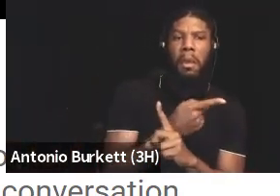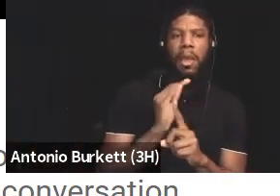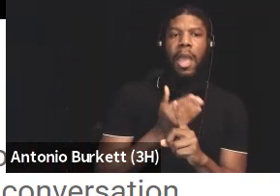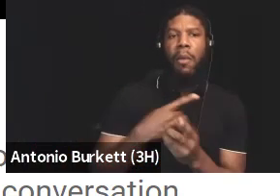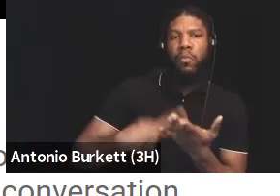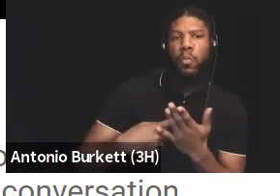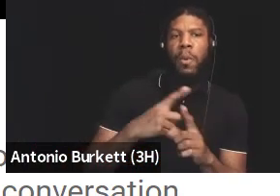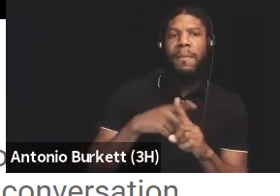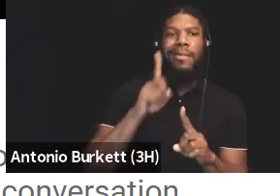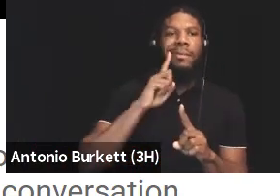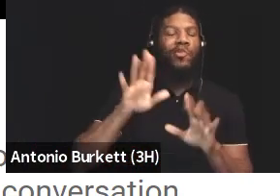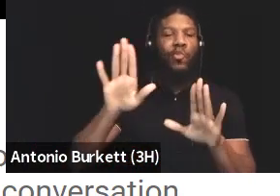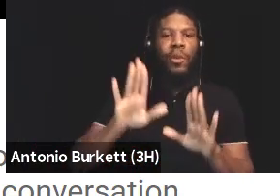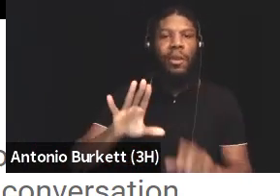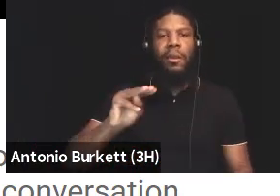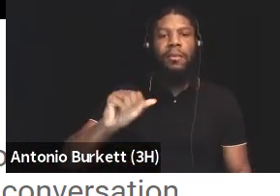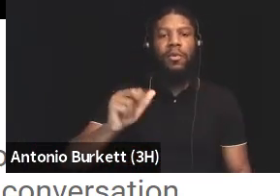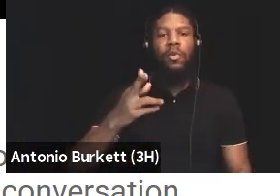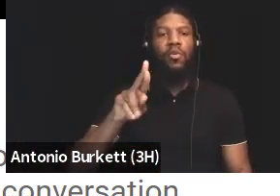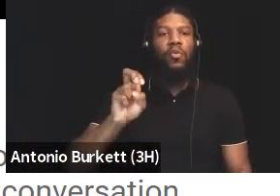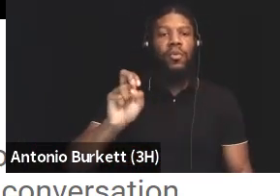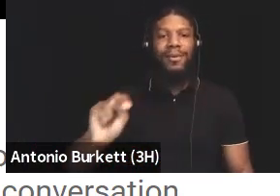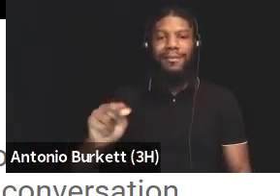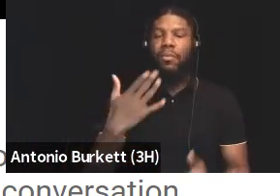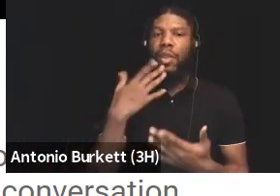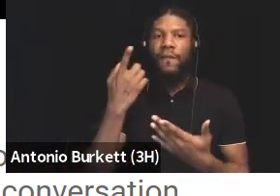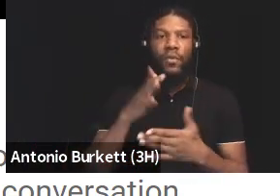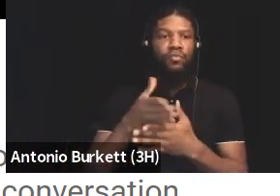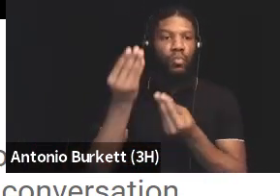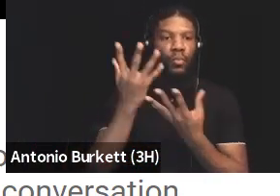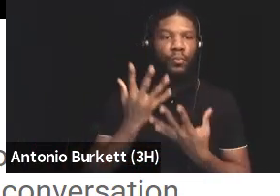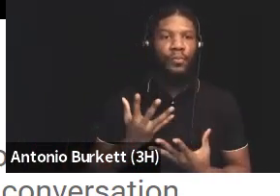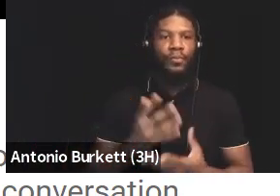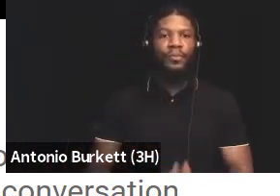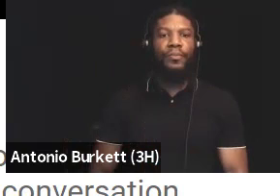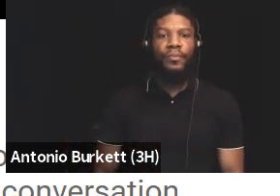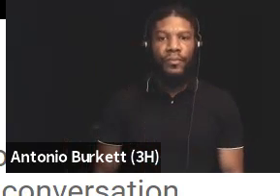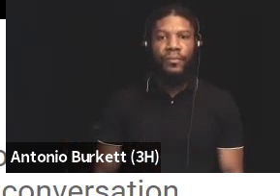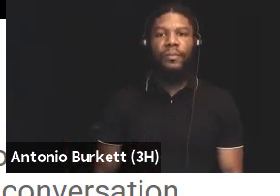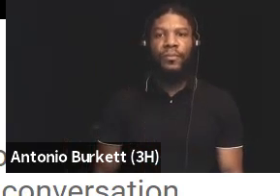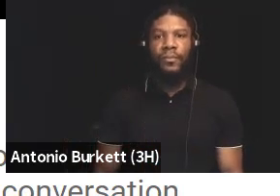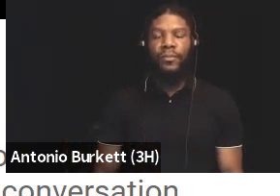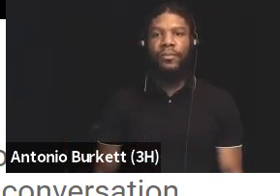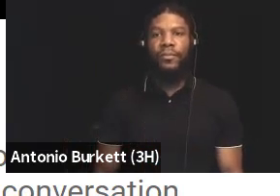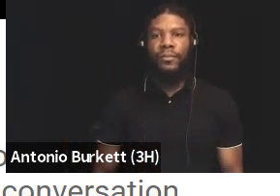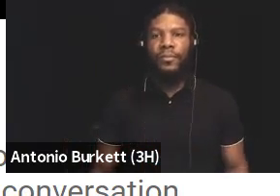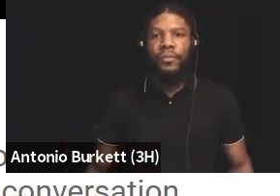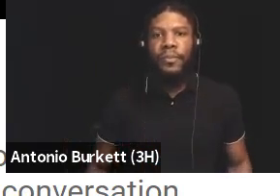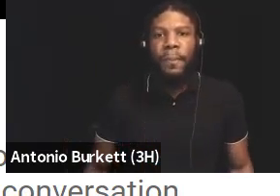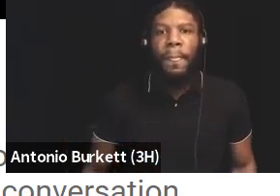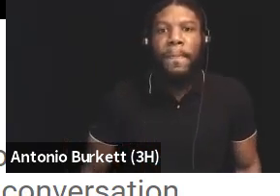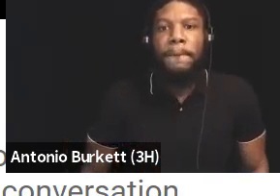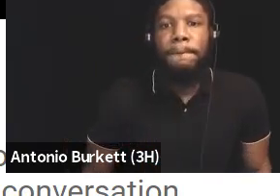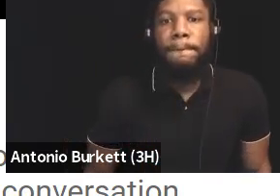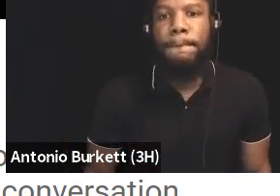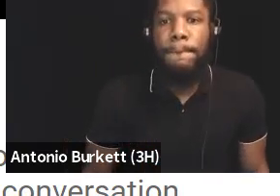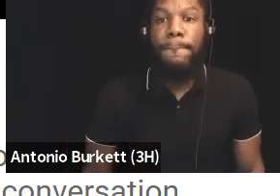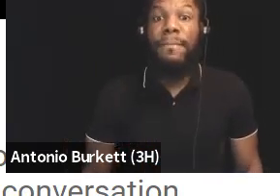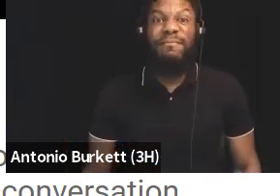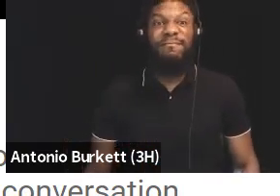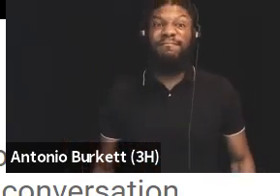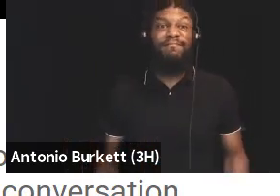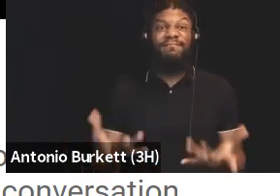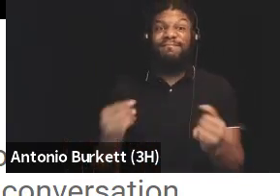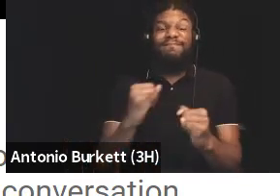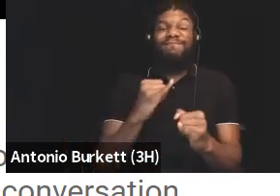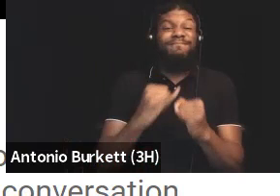really great, Maureen: thank you for sharing that. Any final thoughts in our last couple of minutes?